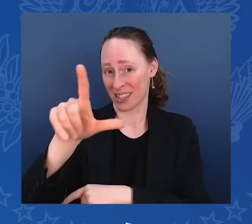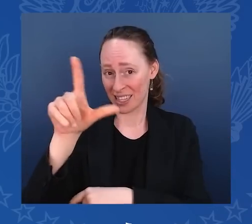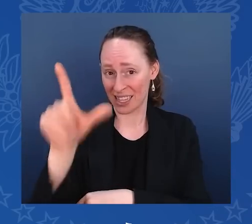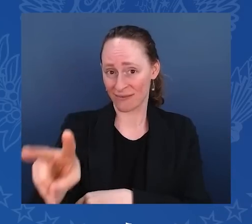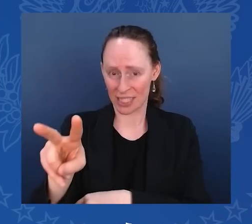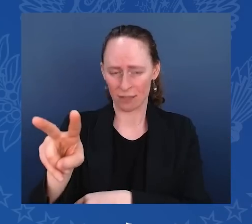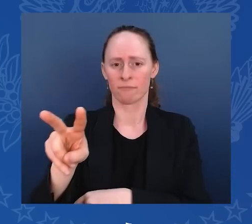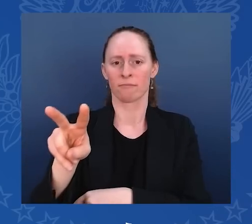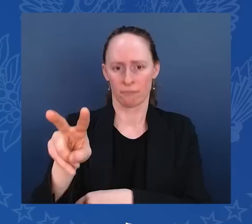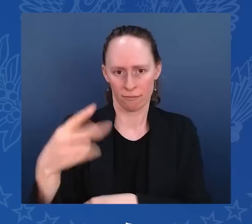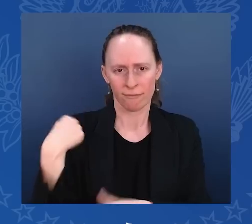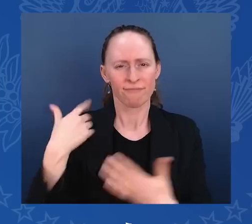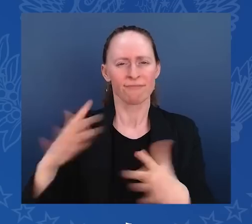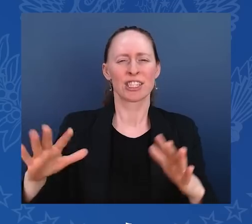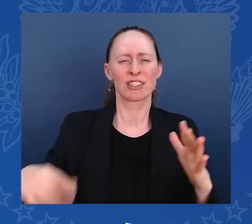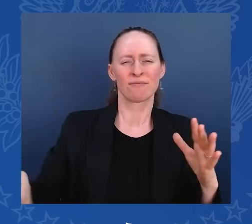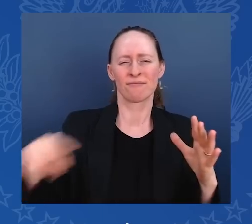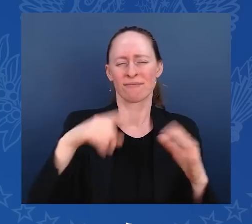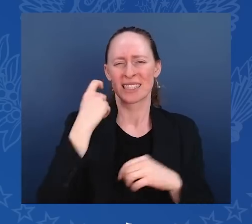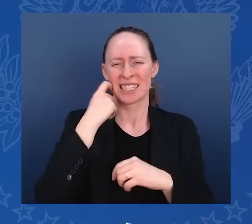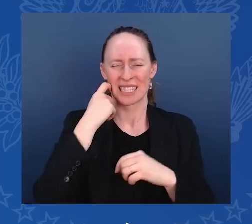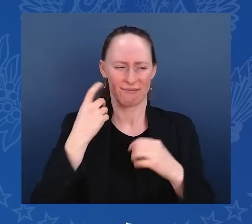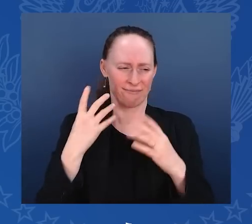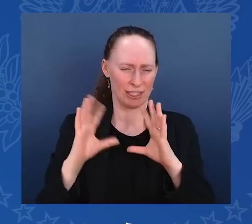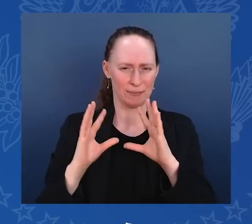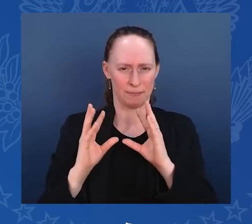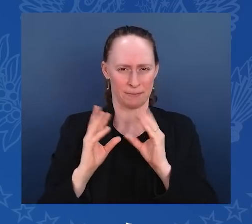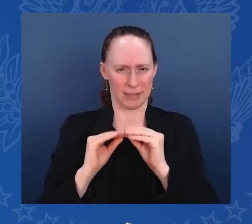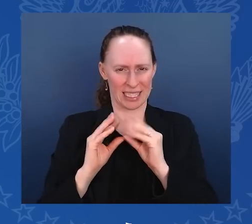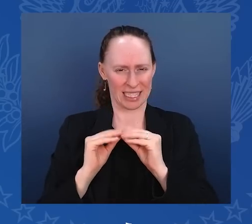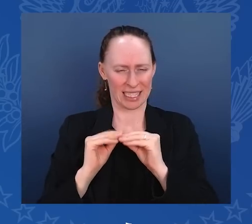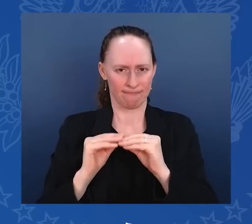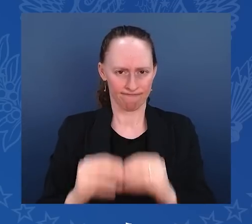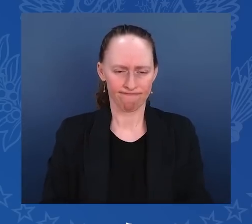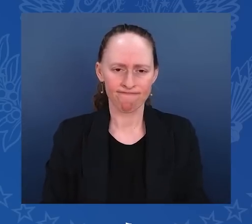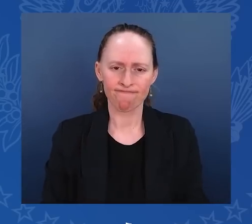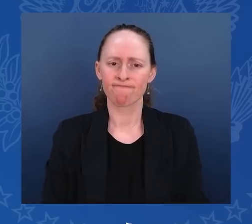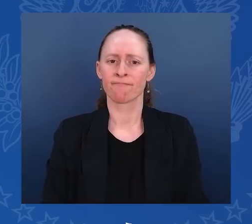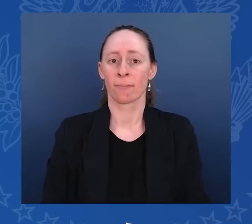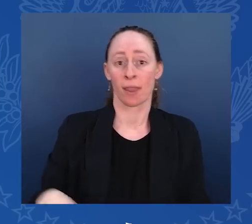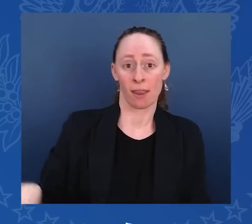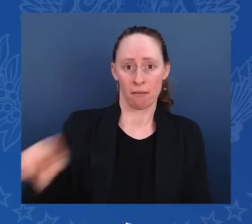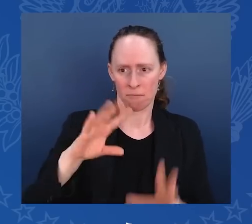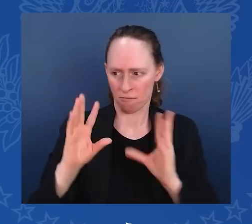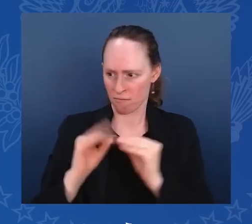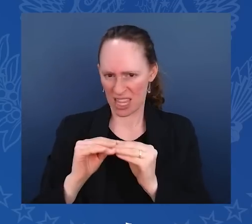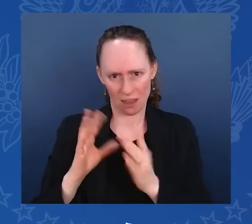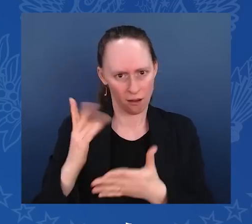while we've prepared these remarks -- better part of an hour -- from my Homeland Security team.